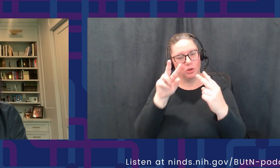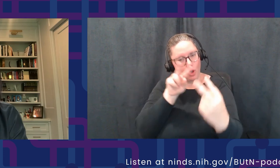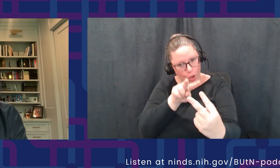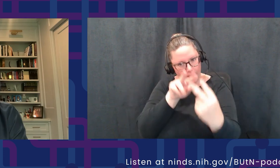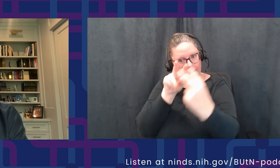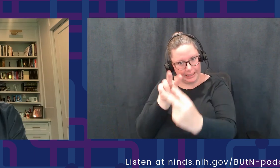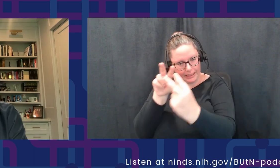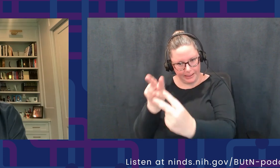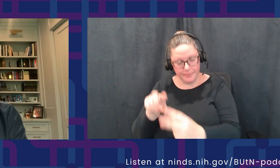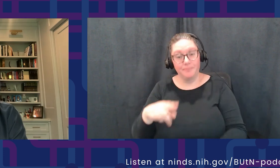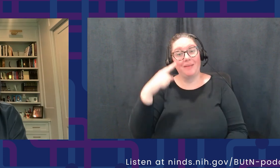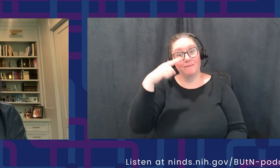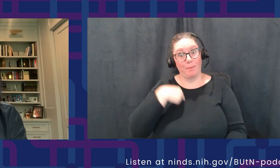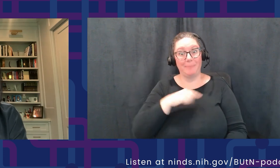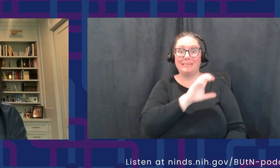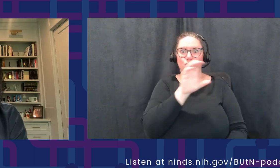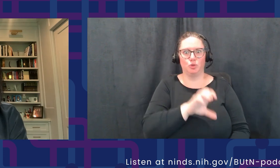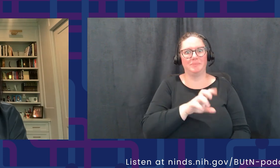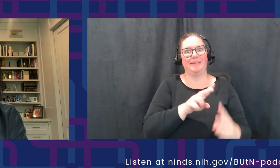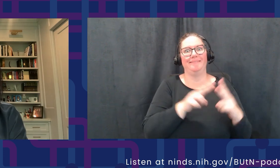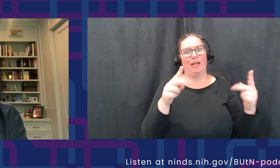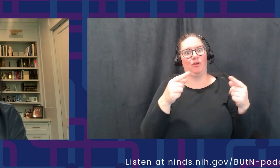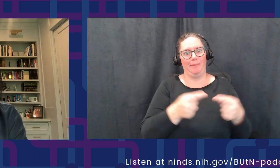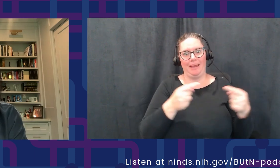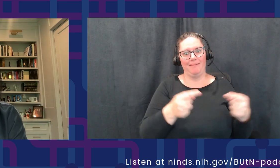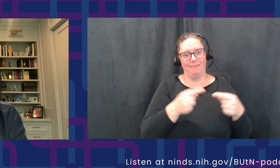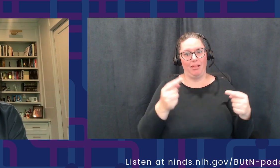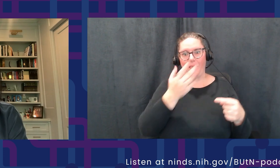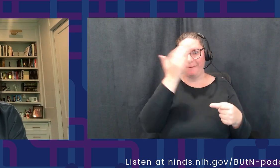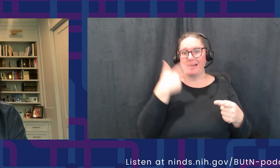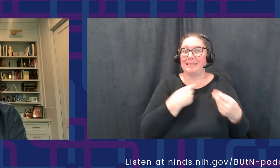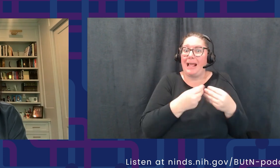For me, Zoom is extremely painful because I lose that element.